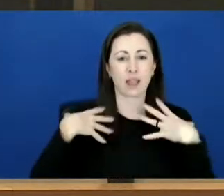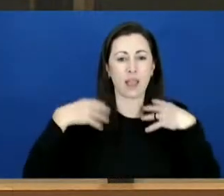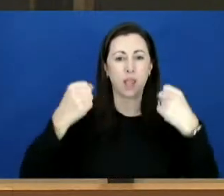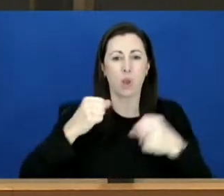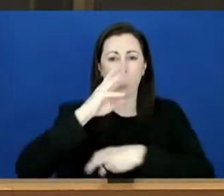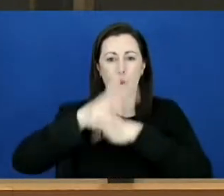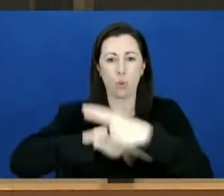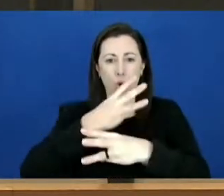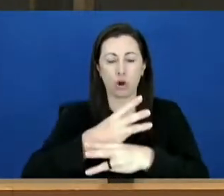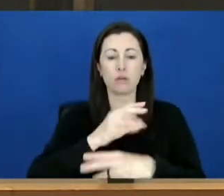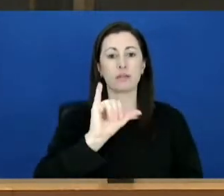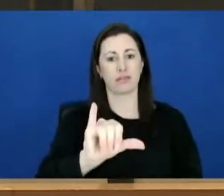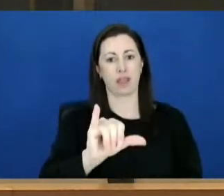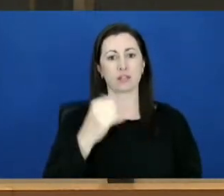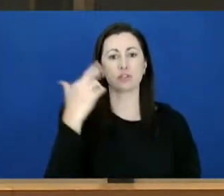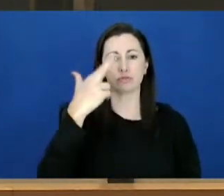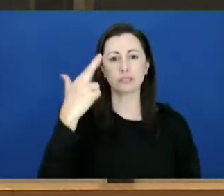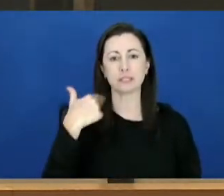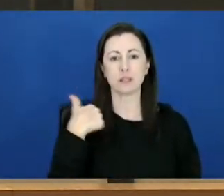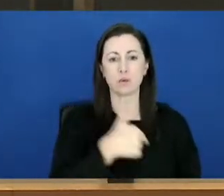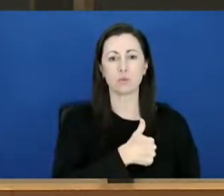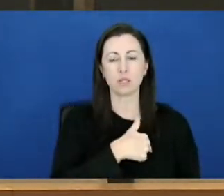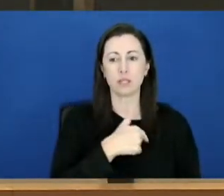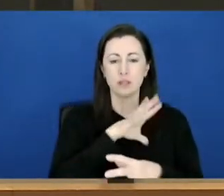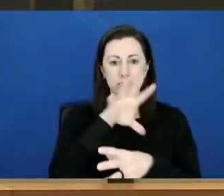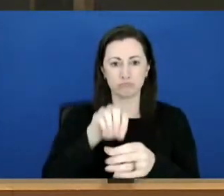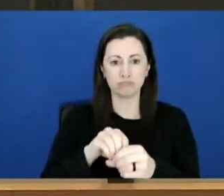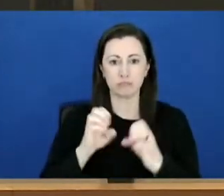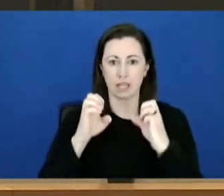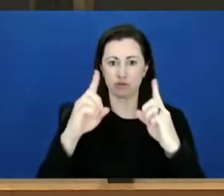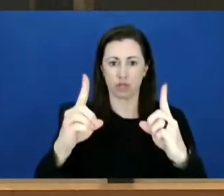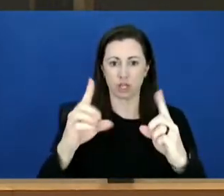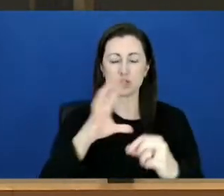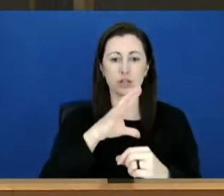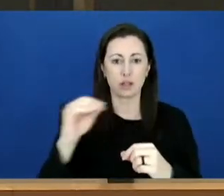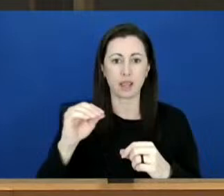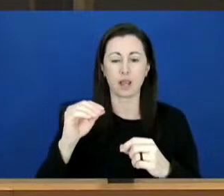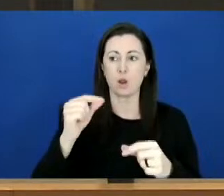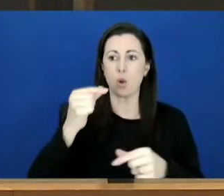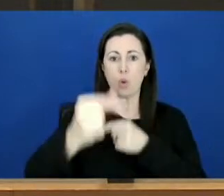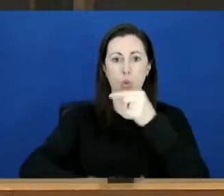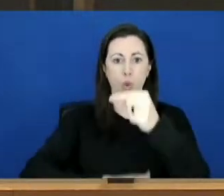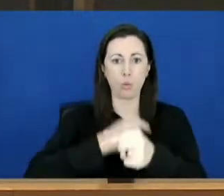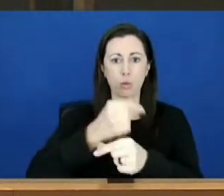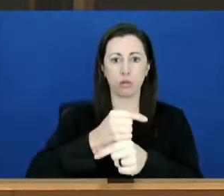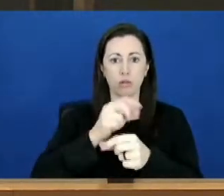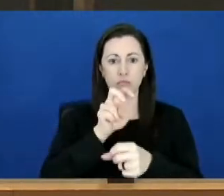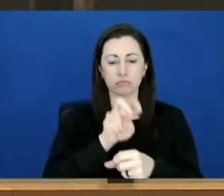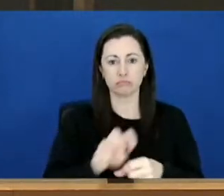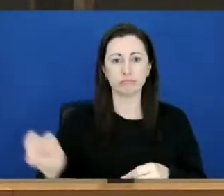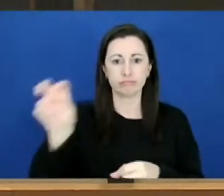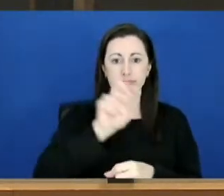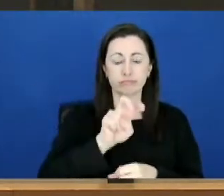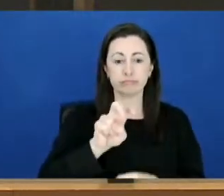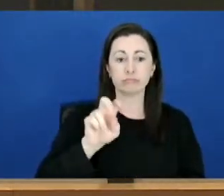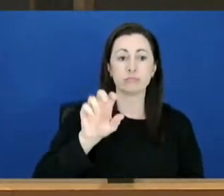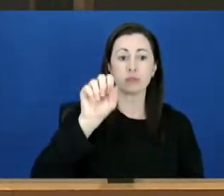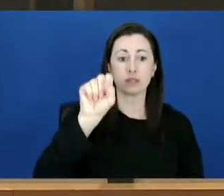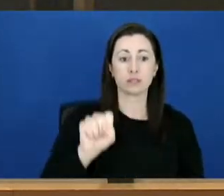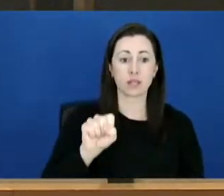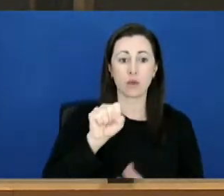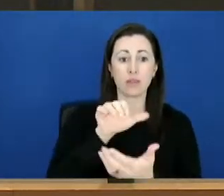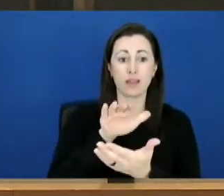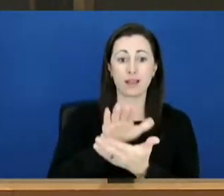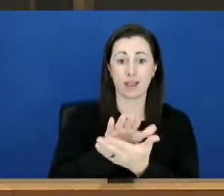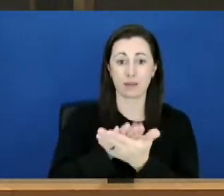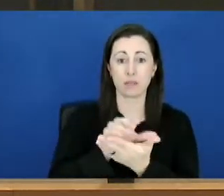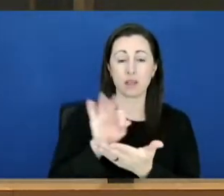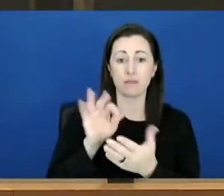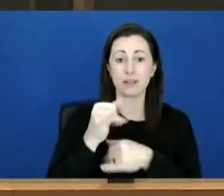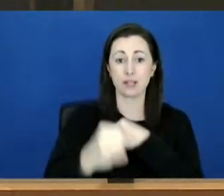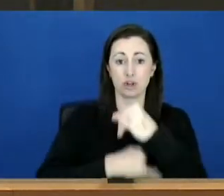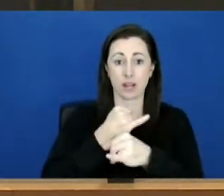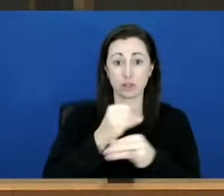OF TAKUNA LUM, TO HEAR THE